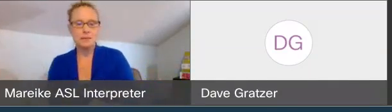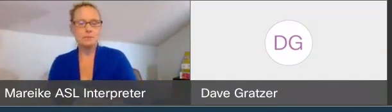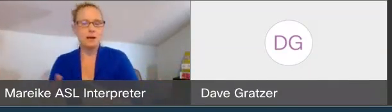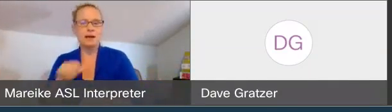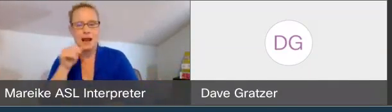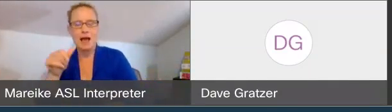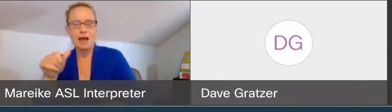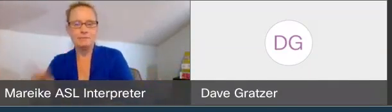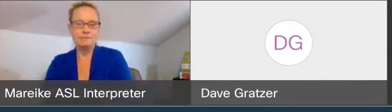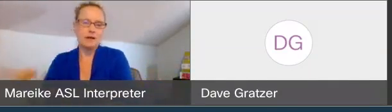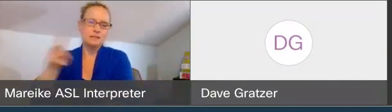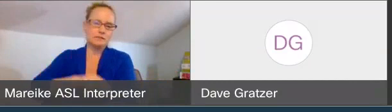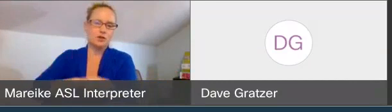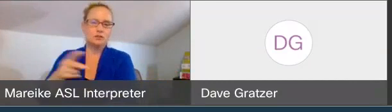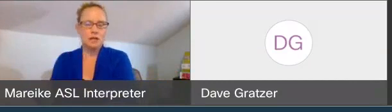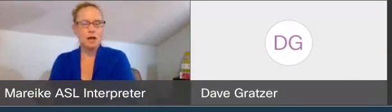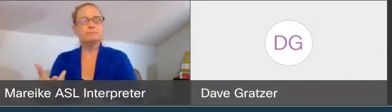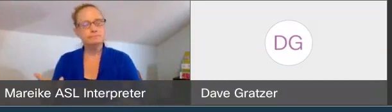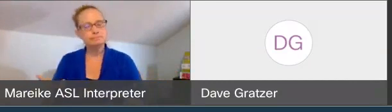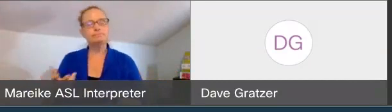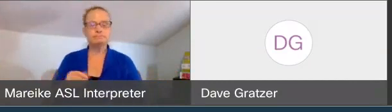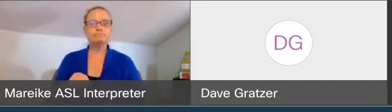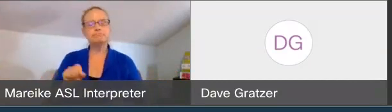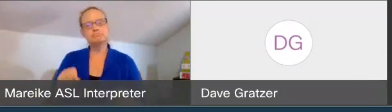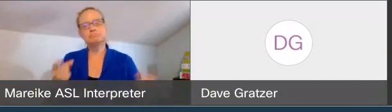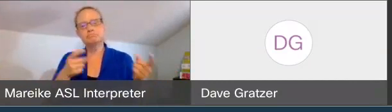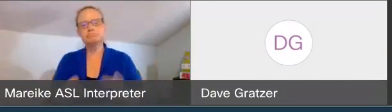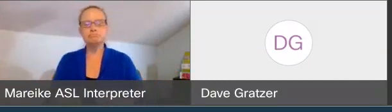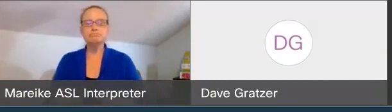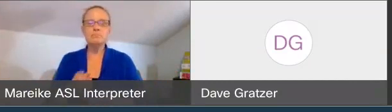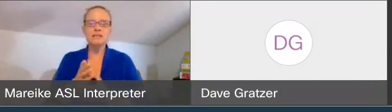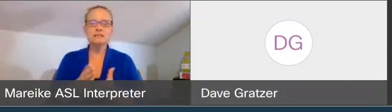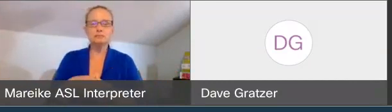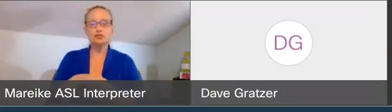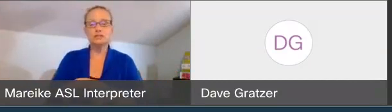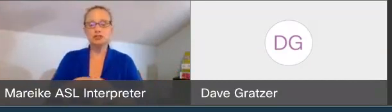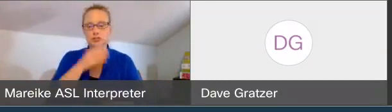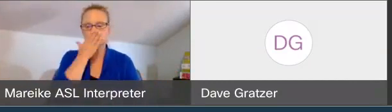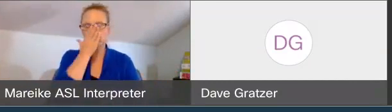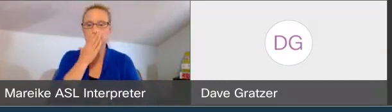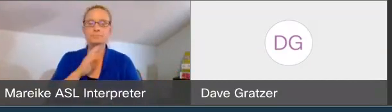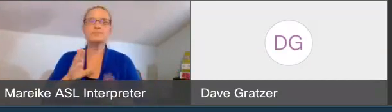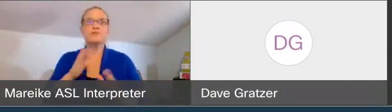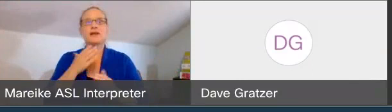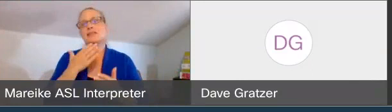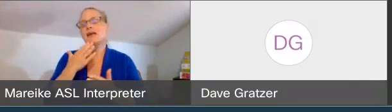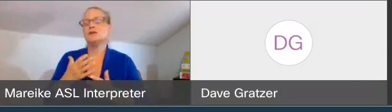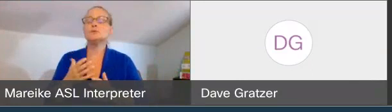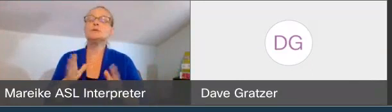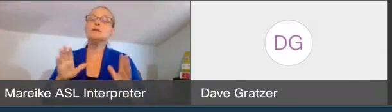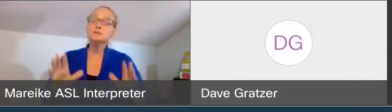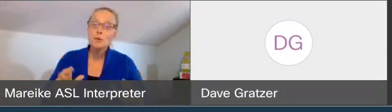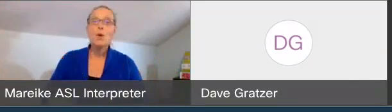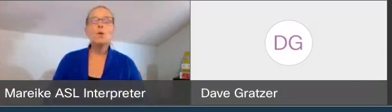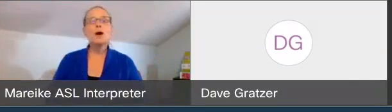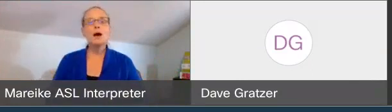that can happen in some jurisdictions. - [Michele] Great, thank you. So one of our